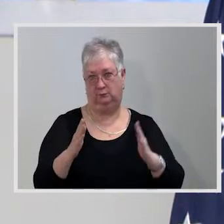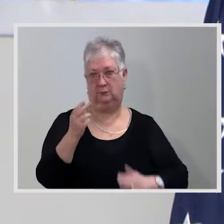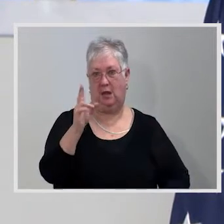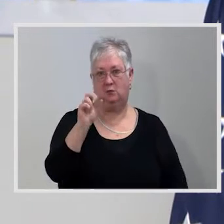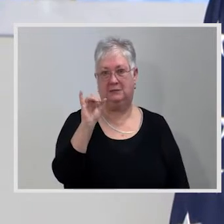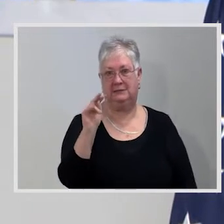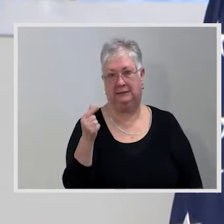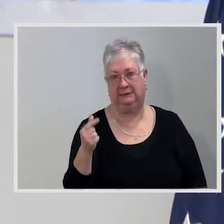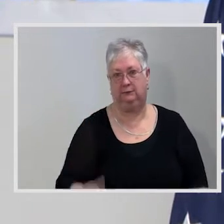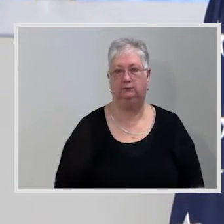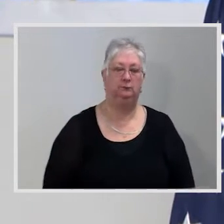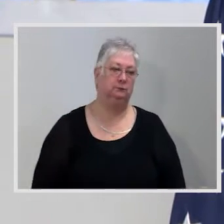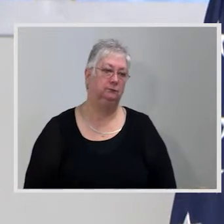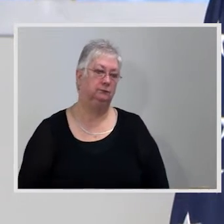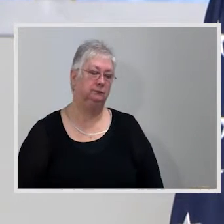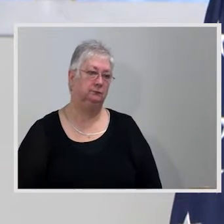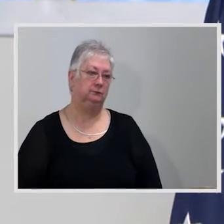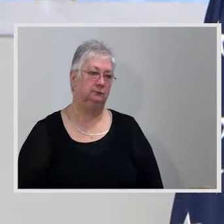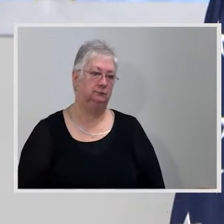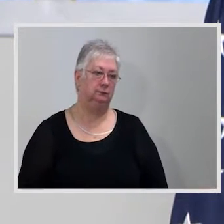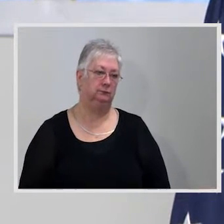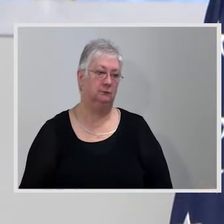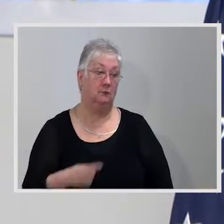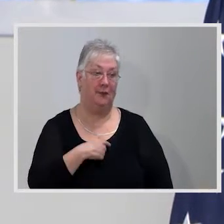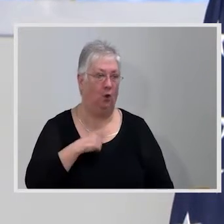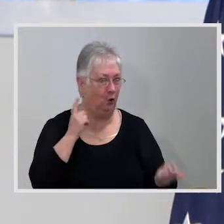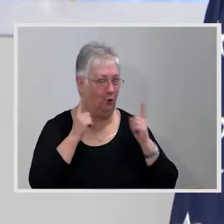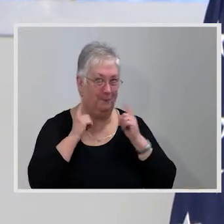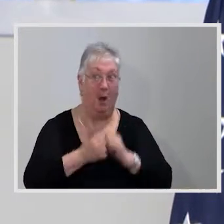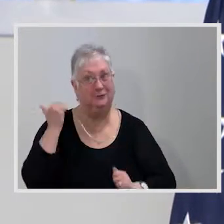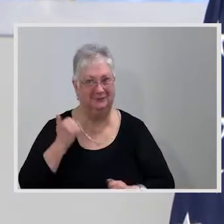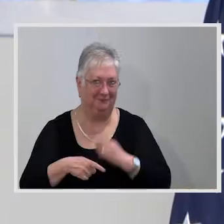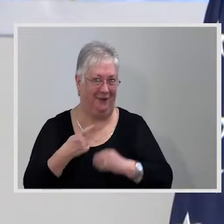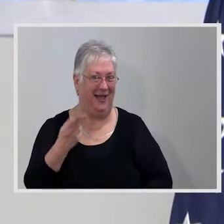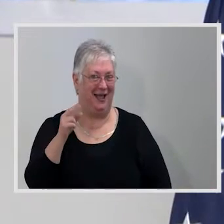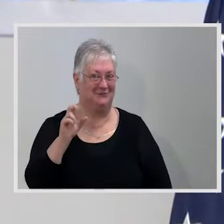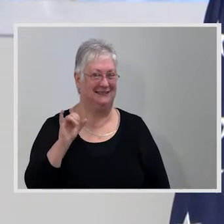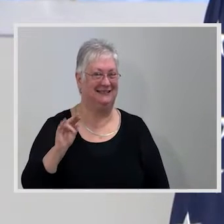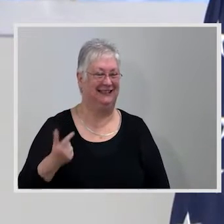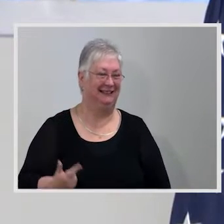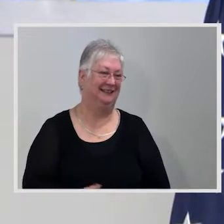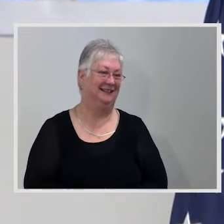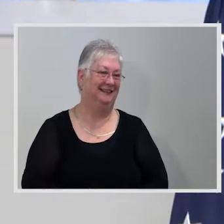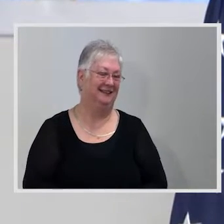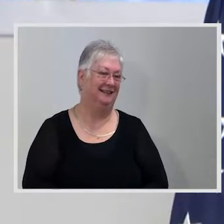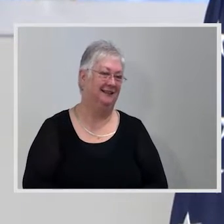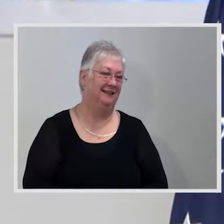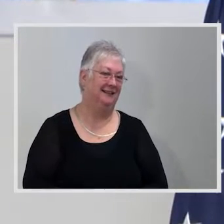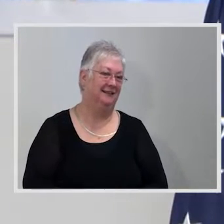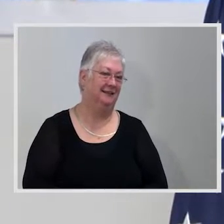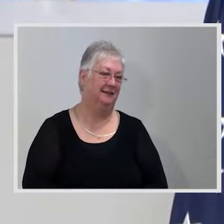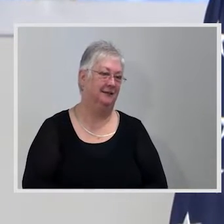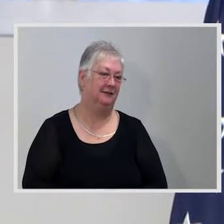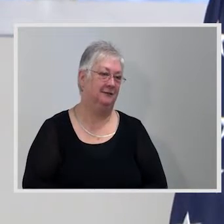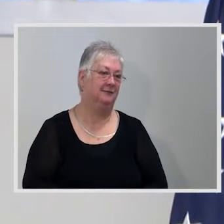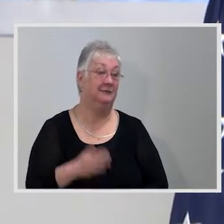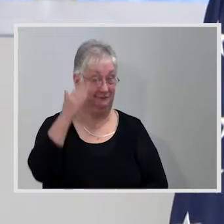ABOUT AND THE MAYOR HEARS ABOUT THE MOST AS SHE TRAVELS ACROSS THE CITY. WE KNOW THAT D.C. IS A DRIVING CITY.